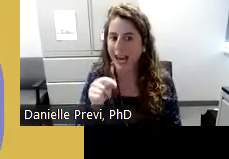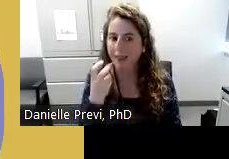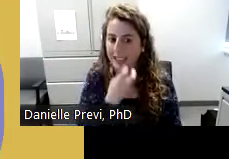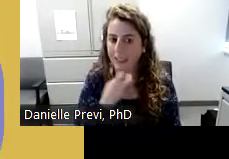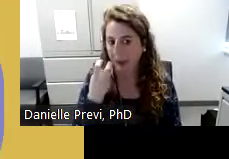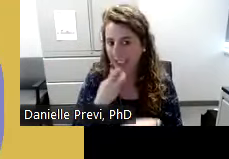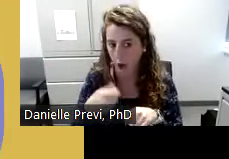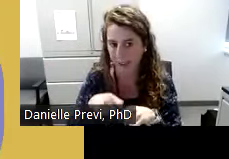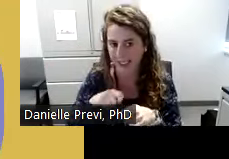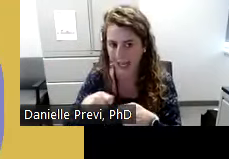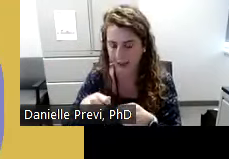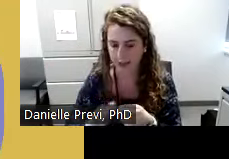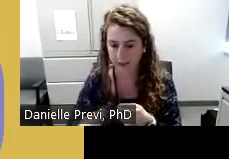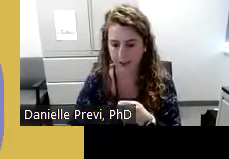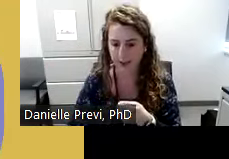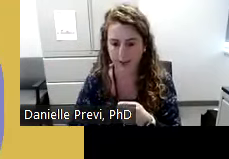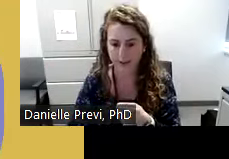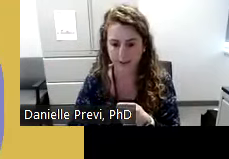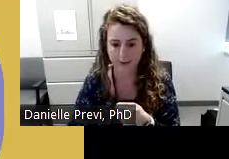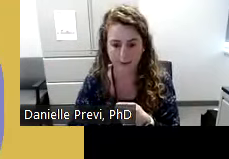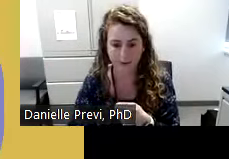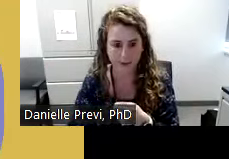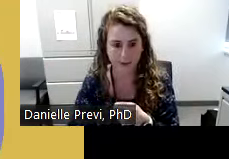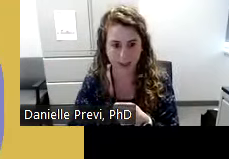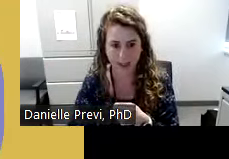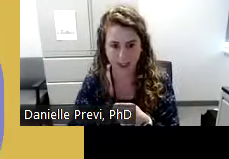Really the key is if you look at what's called the speech banana,